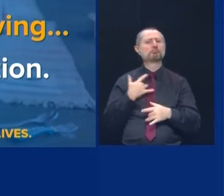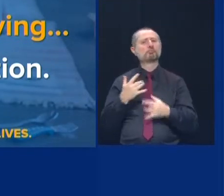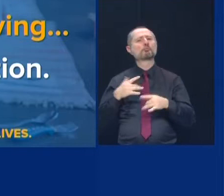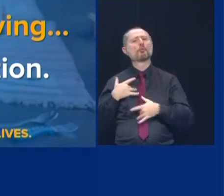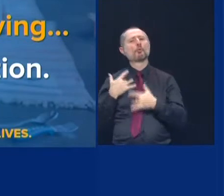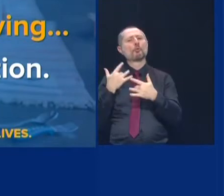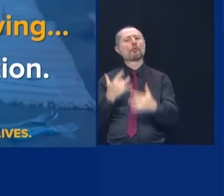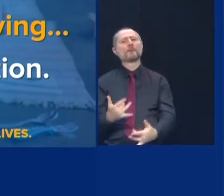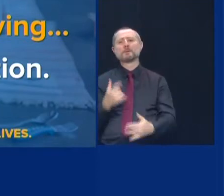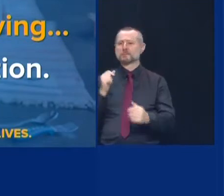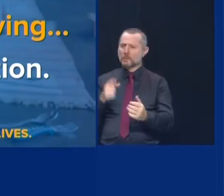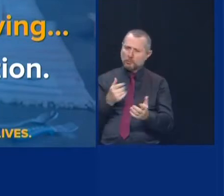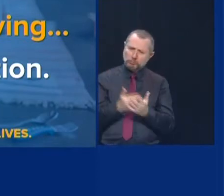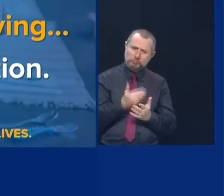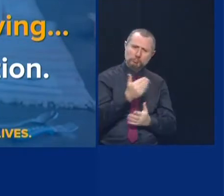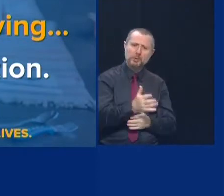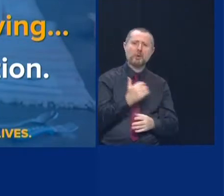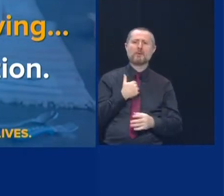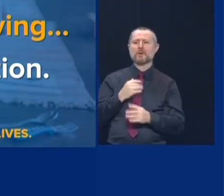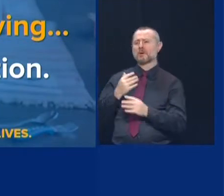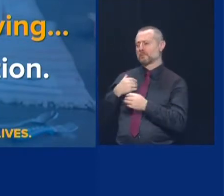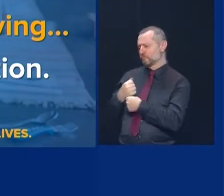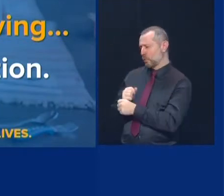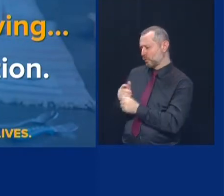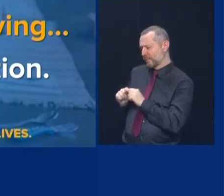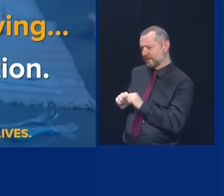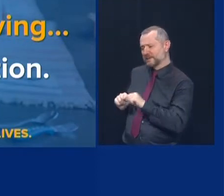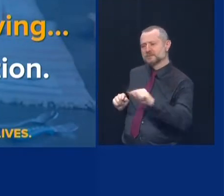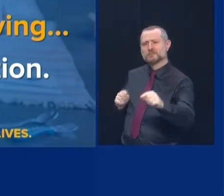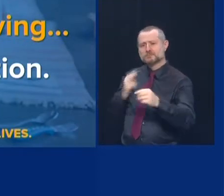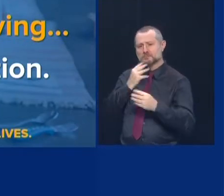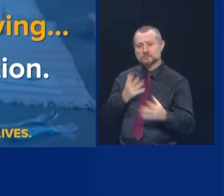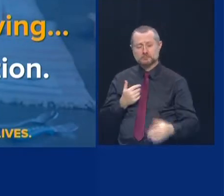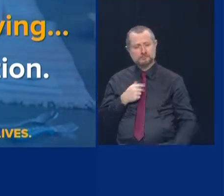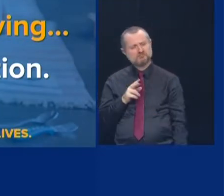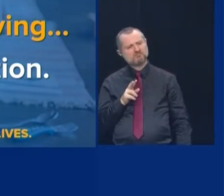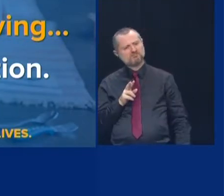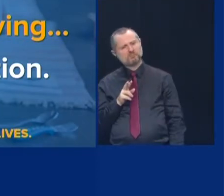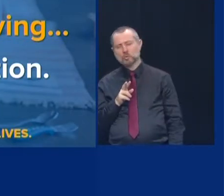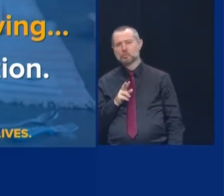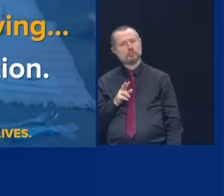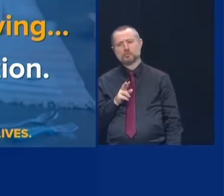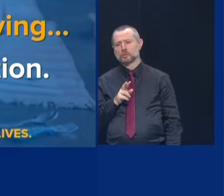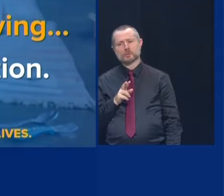THEY'RE SELLING TURKEY STUFFING. SO THEY'RE TRYING TO SAY THIS SHOULD BE A NORMAL THANKSGIVING,